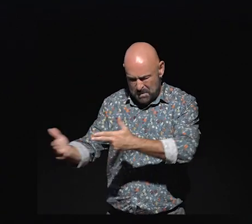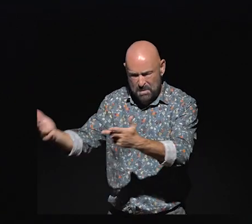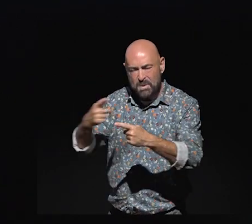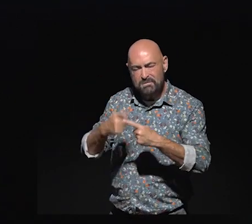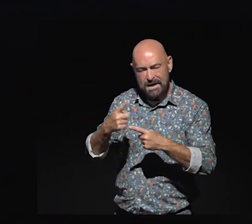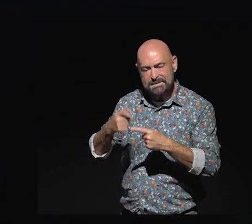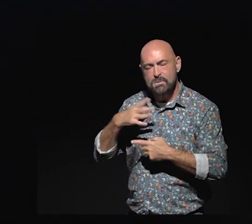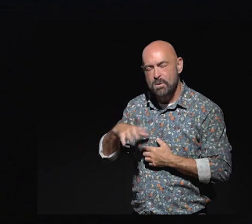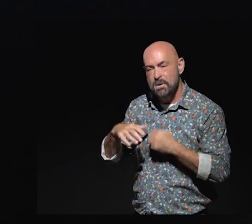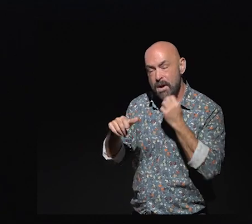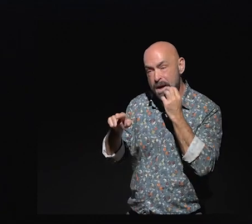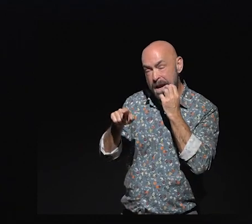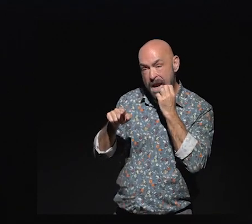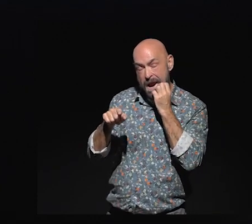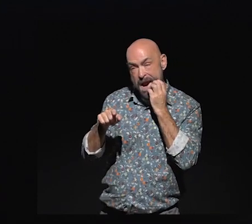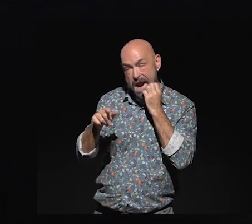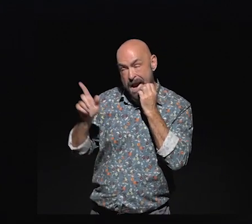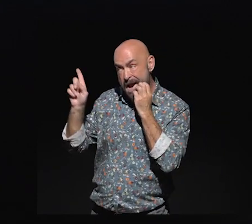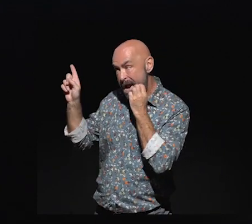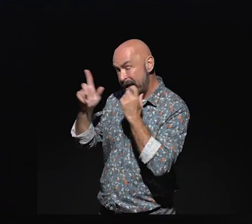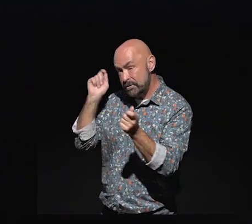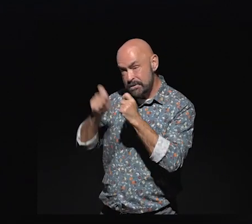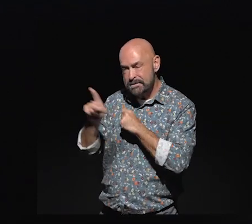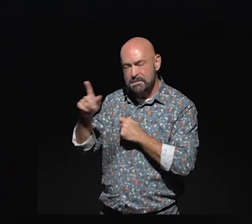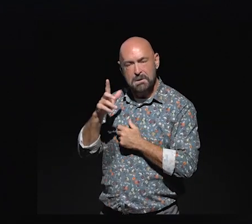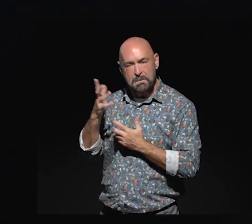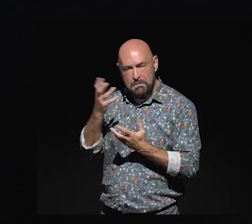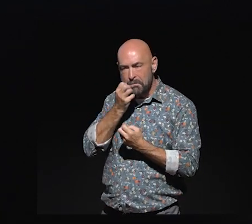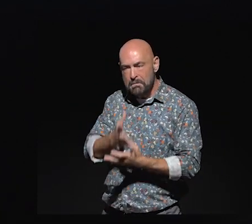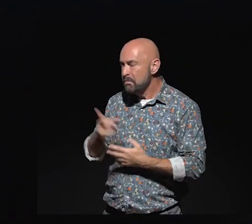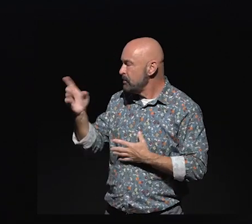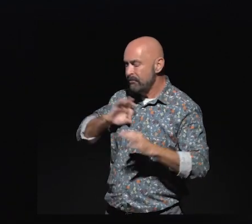He changes it to this extraordinary flowered silk dress,